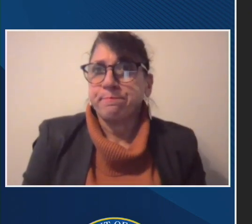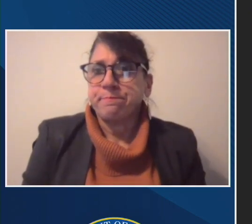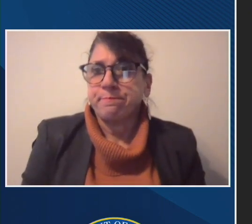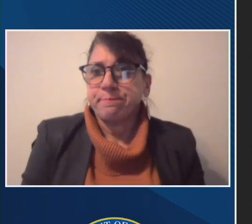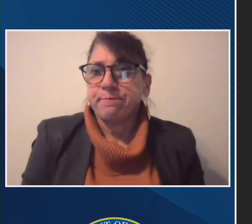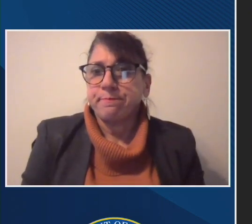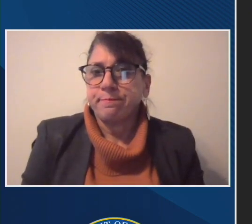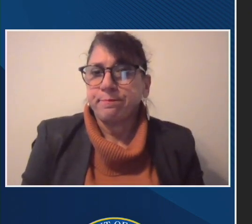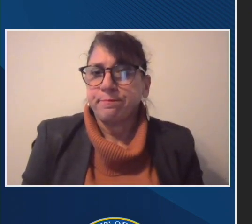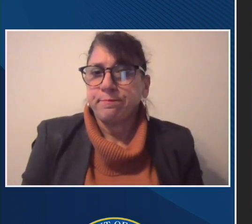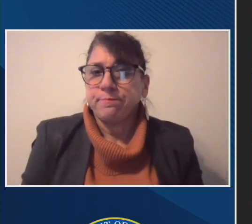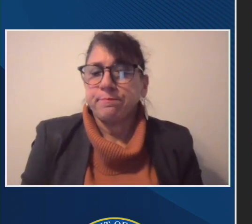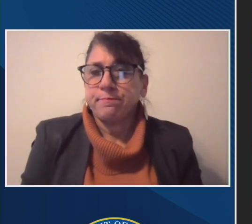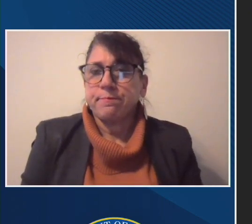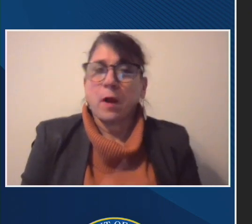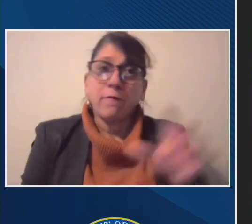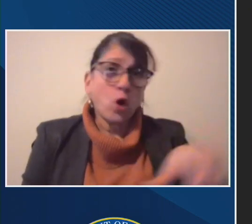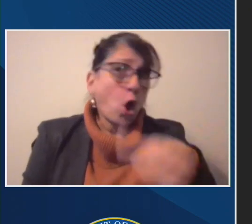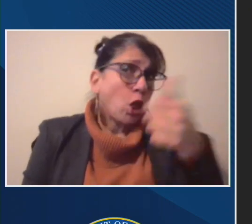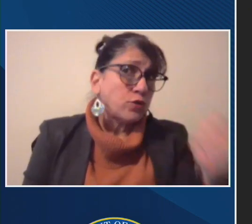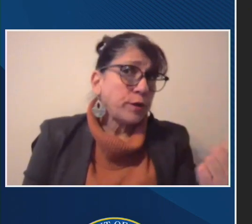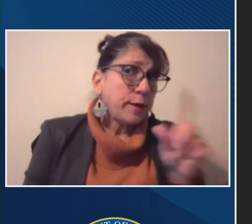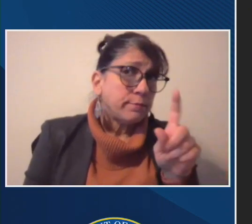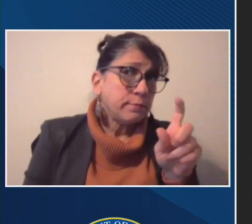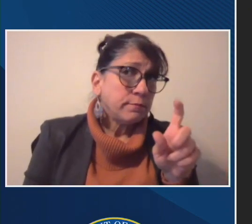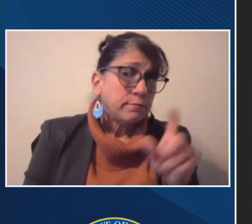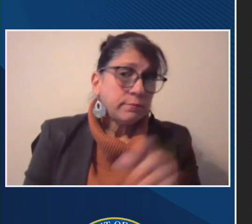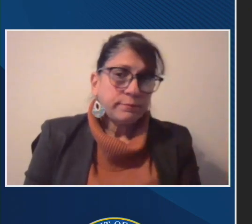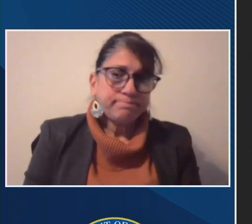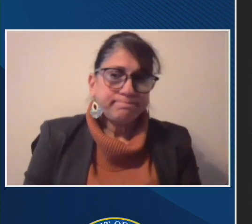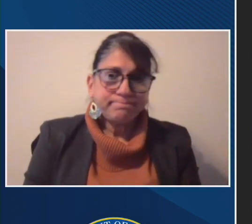And for alternate? I don't have one.